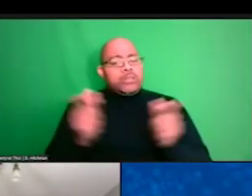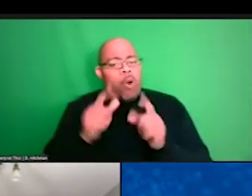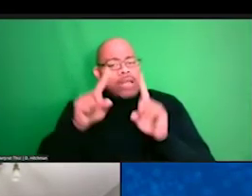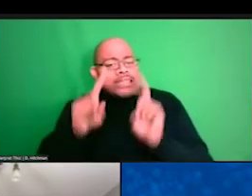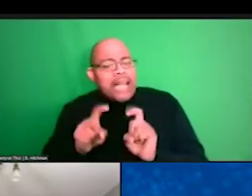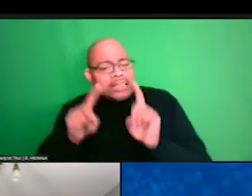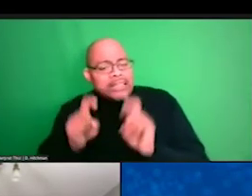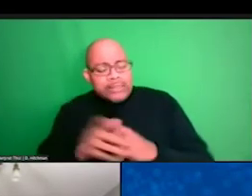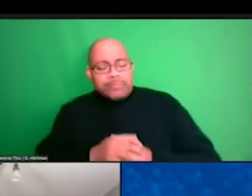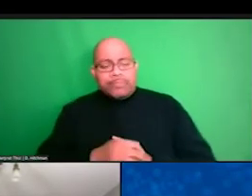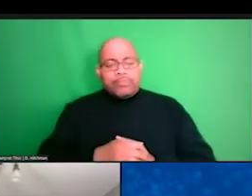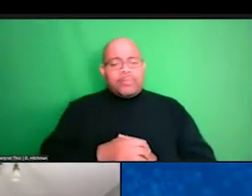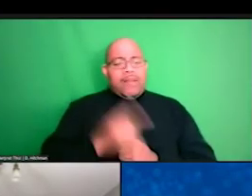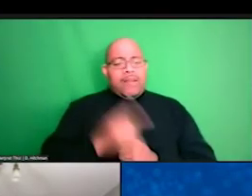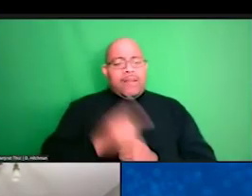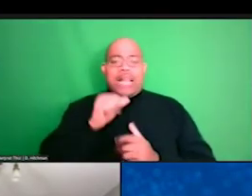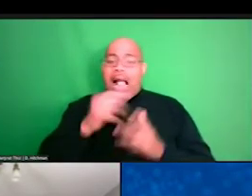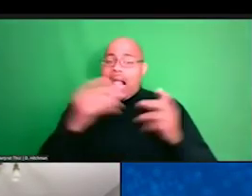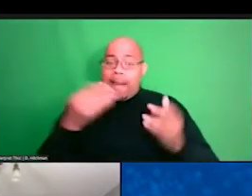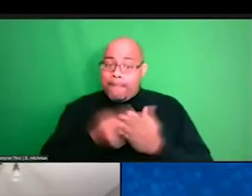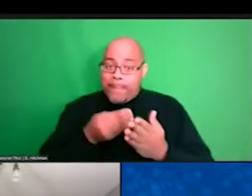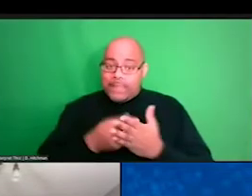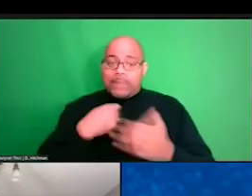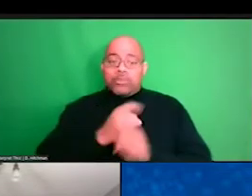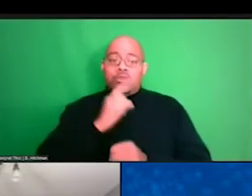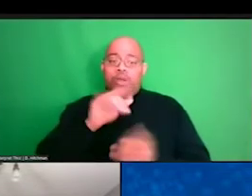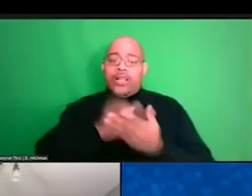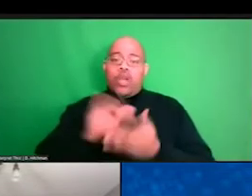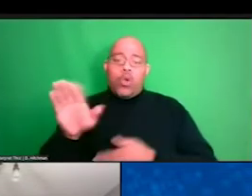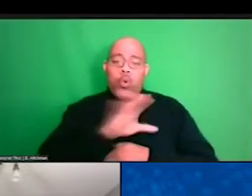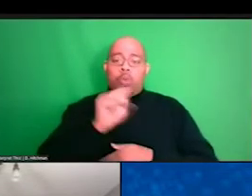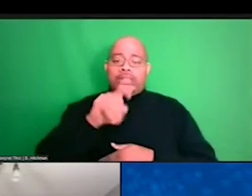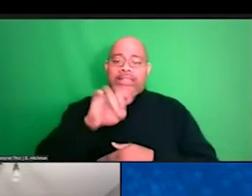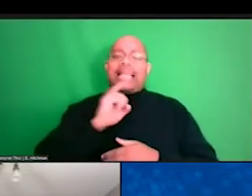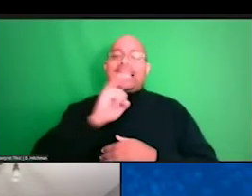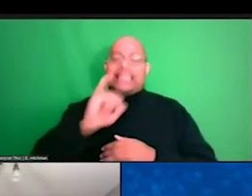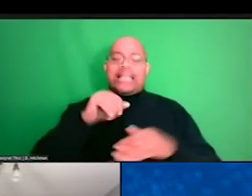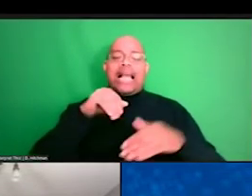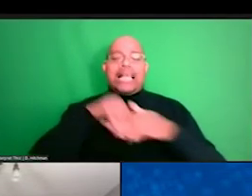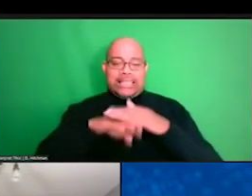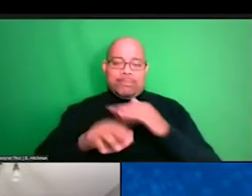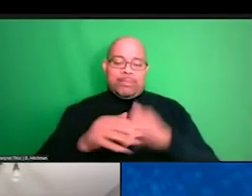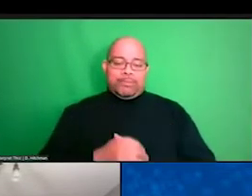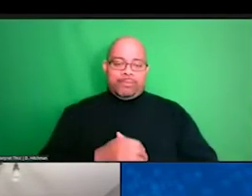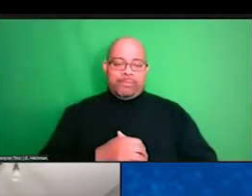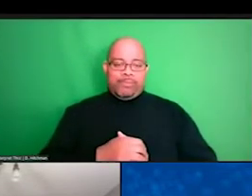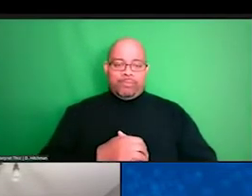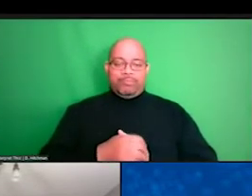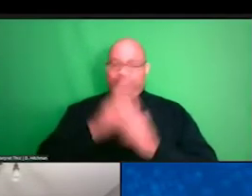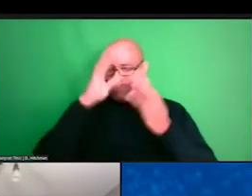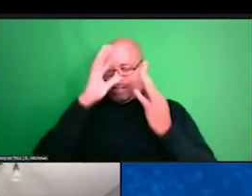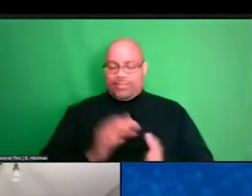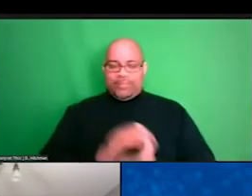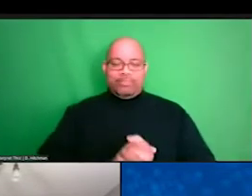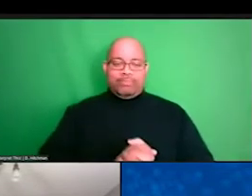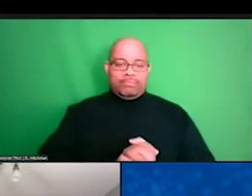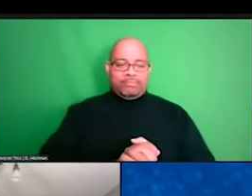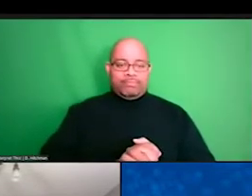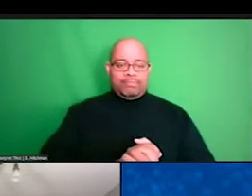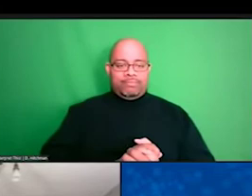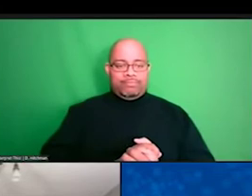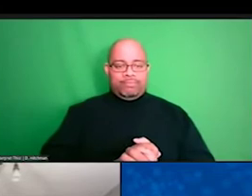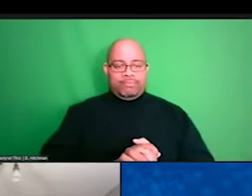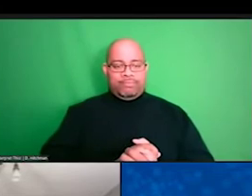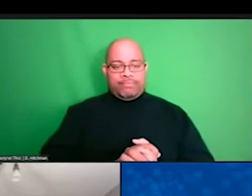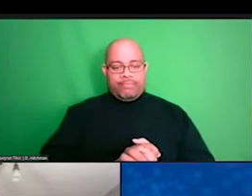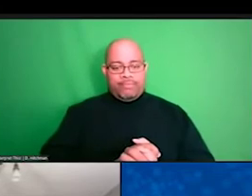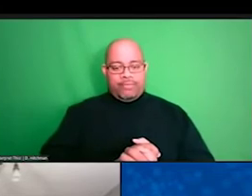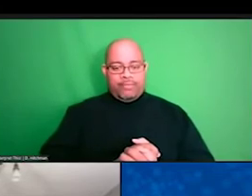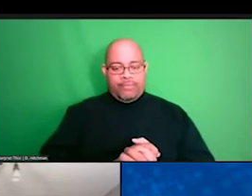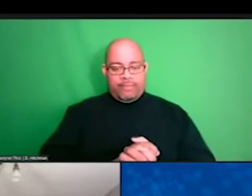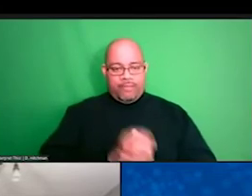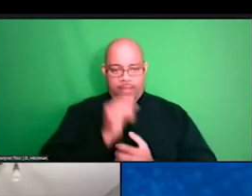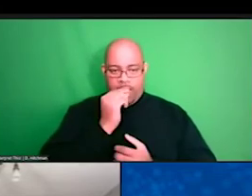for not a lot of money to make sure that your site is accessible. Absolutely. And I have